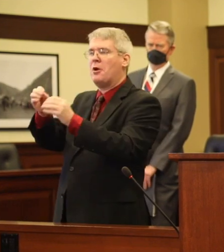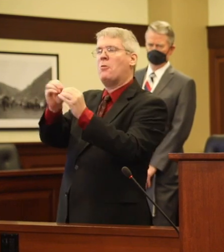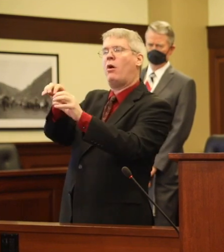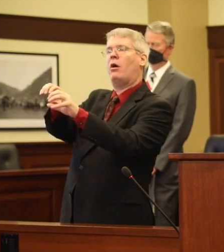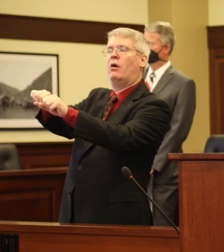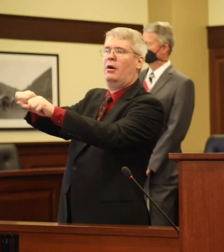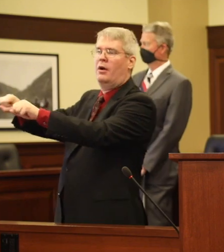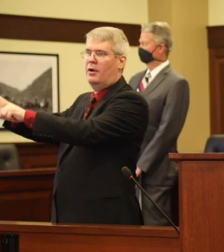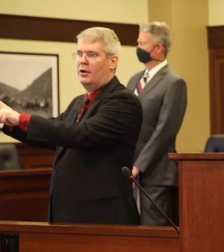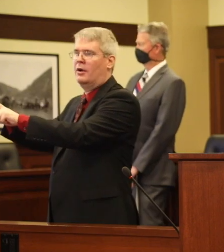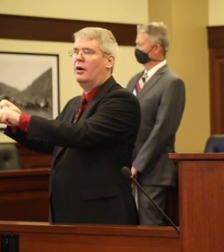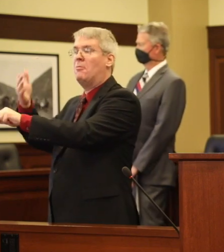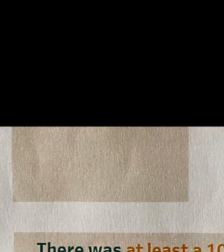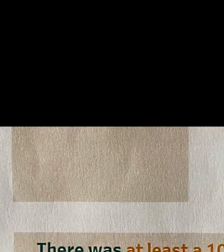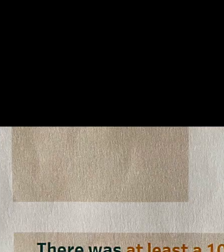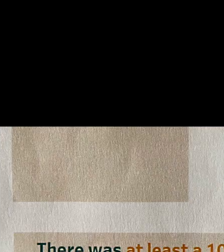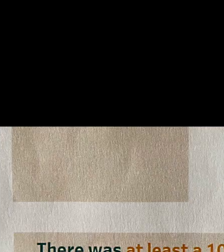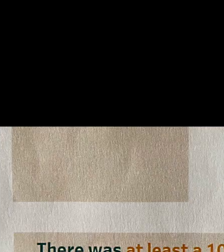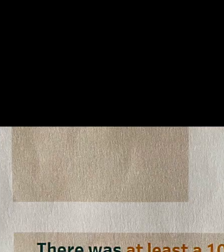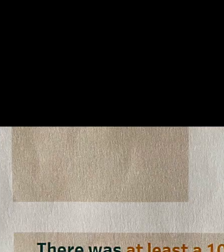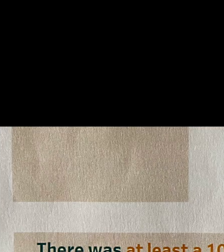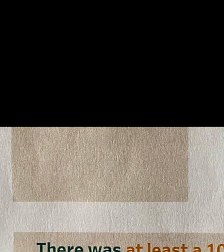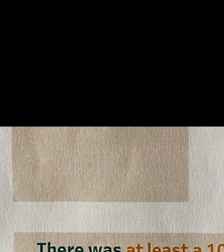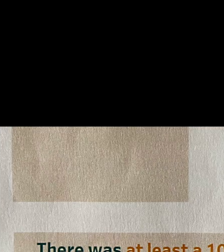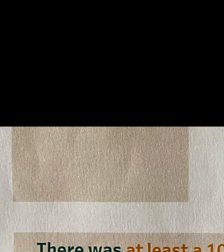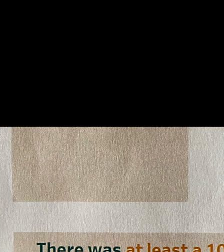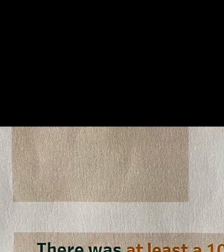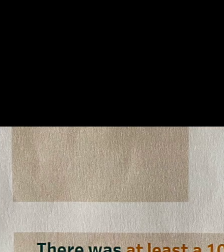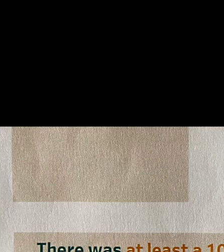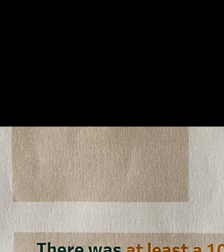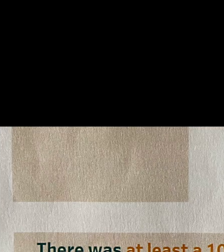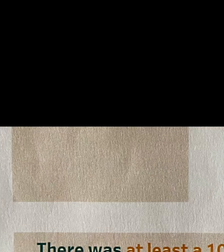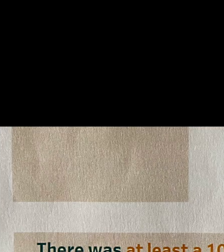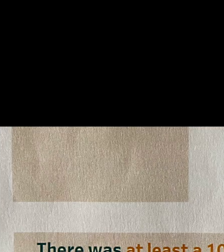And then you can see on the bottom of that page, we have at least a 10 day supply of personal protective equipment for